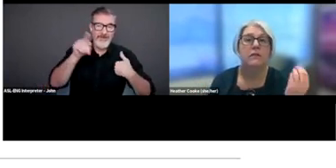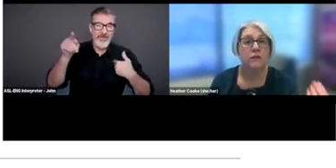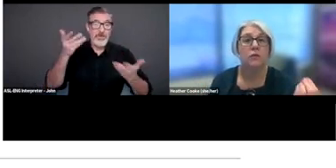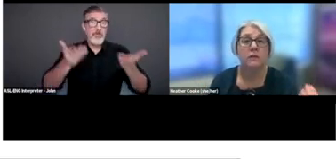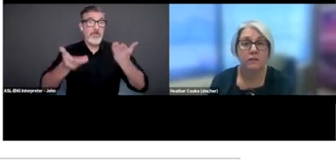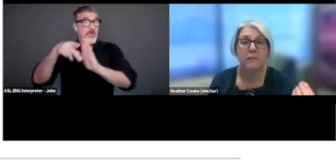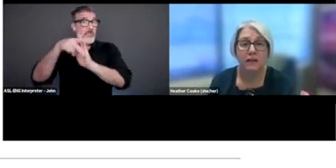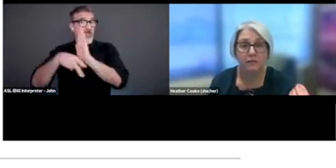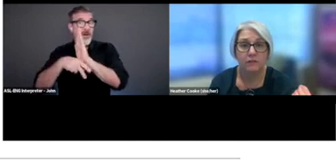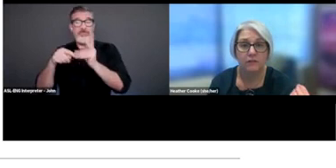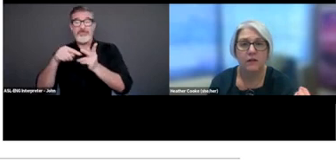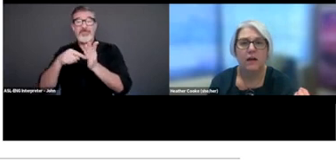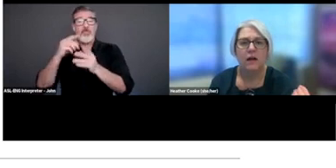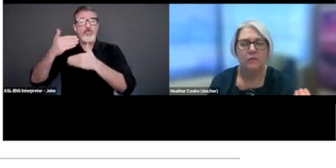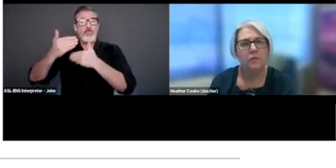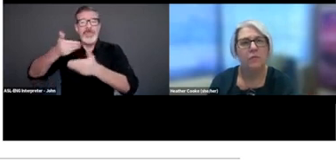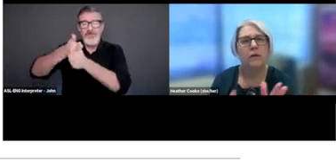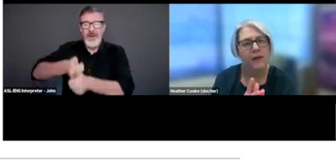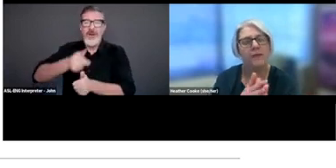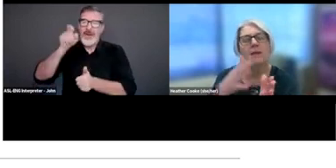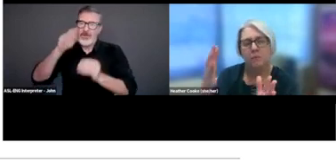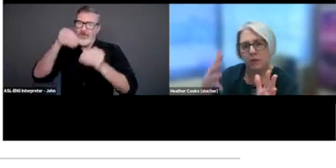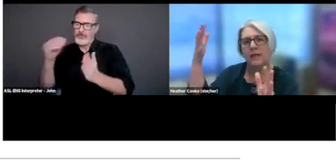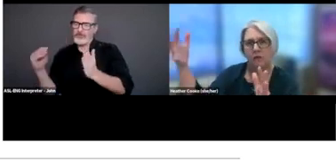egregious behaviours. So more on that, that bullying and